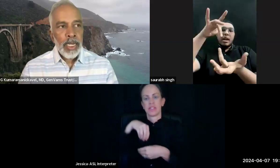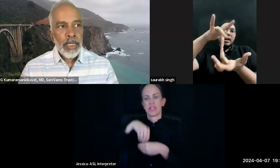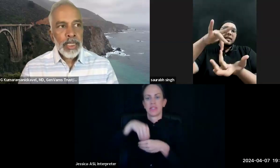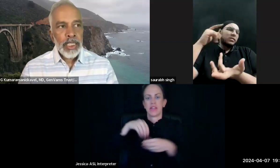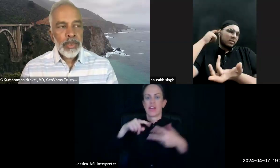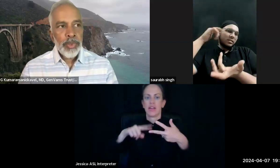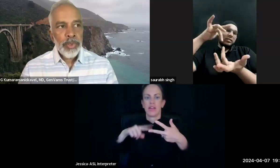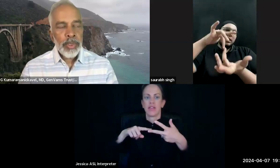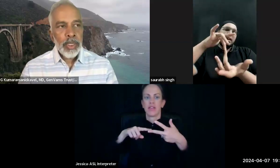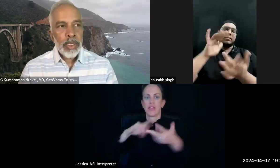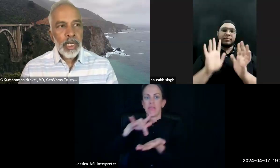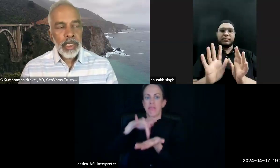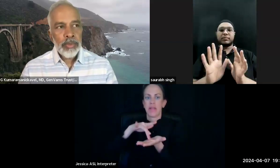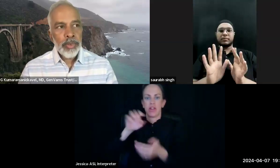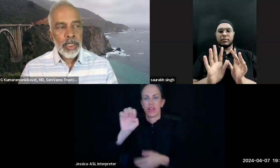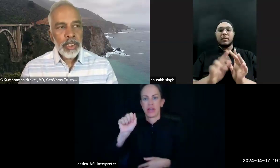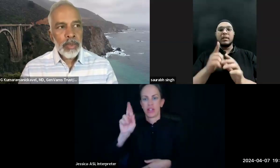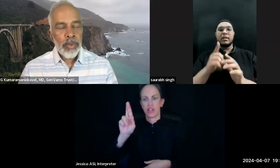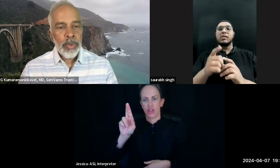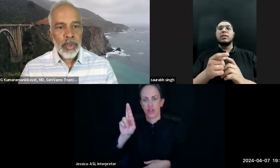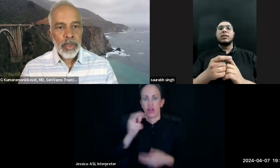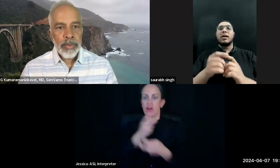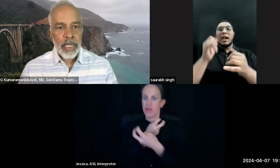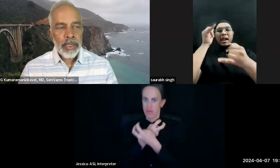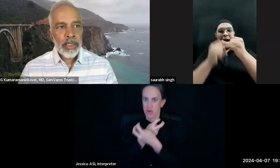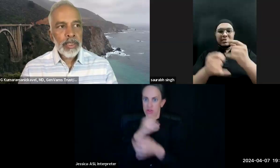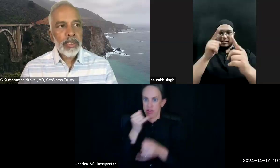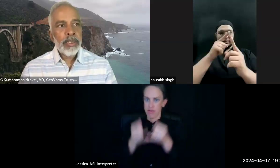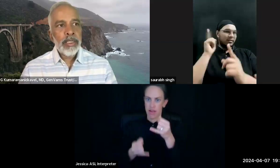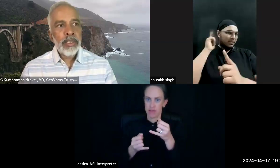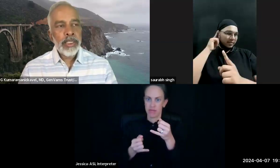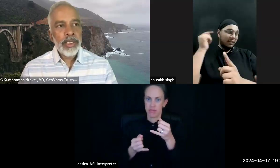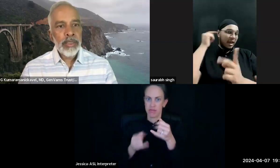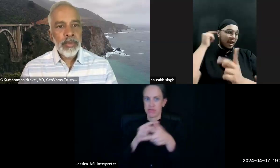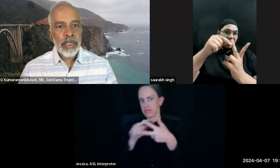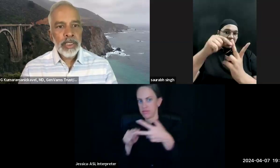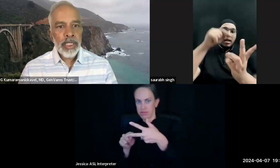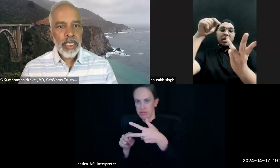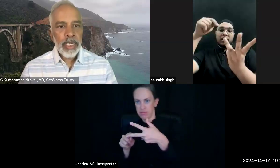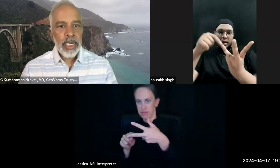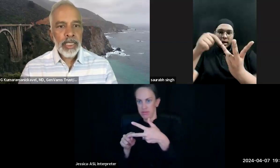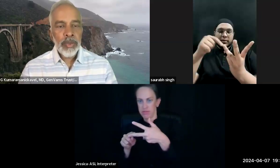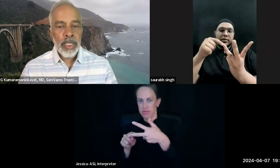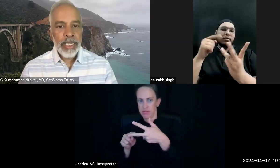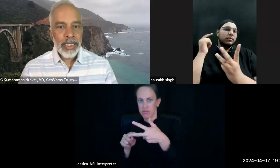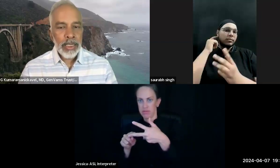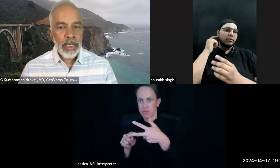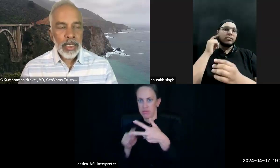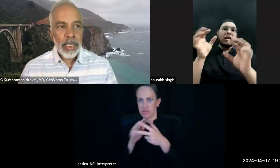and these bone, the last bone, the third bone of that system is again connected to the inner